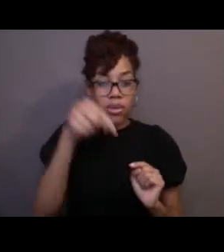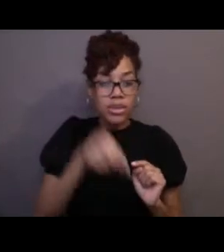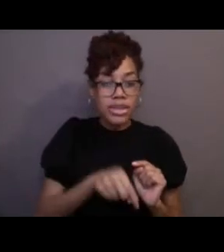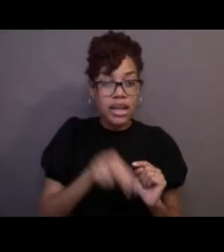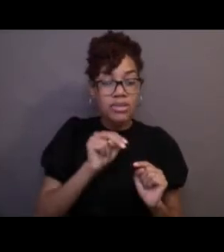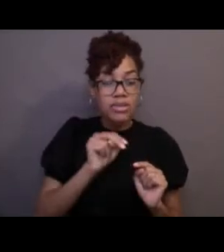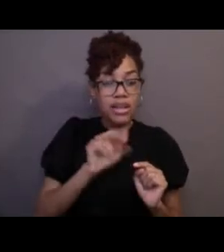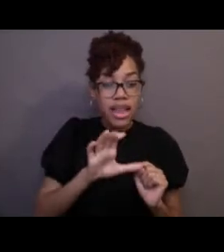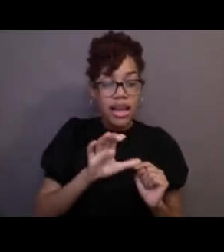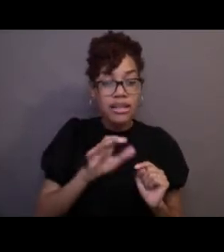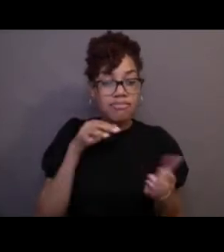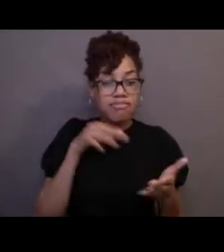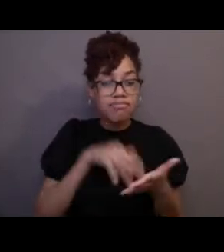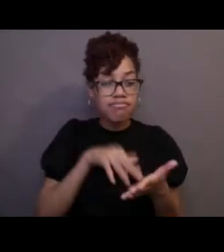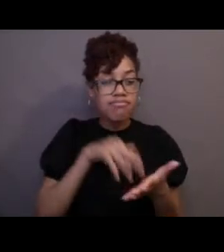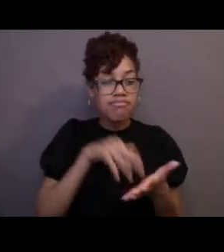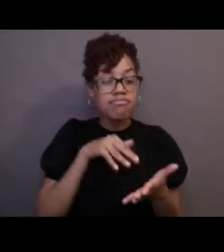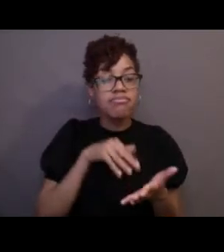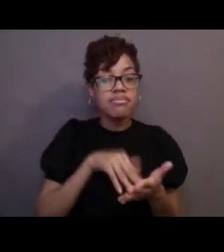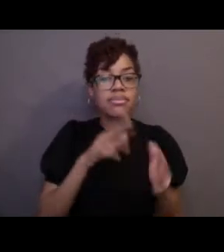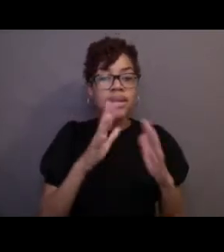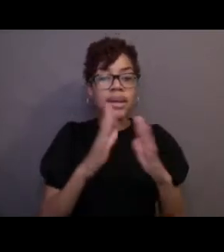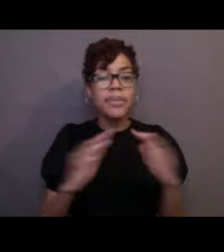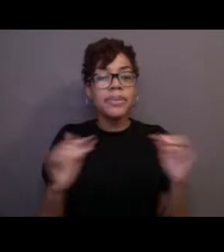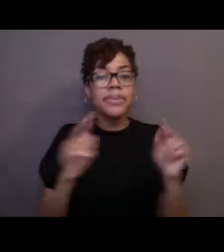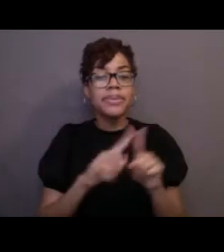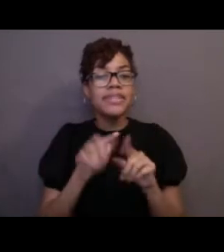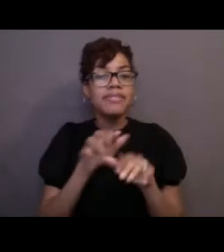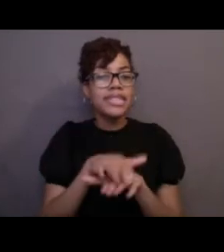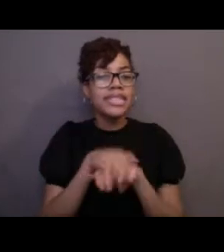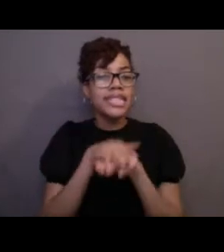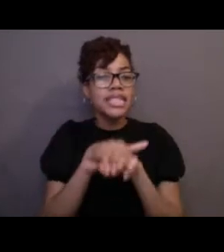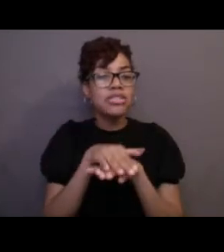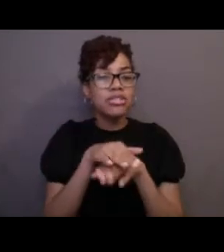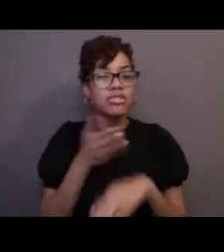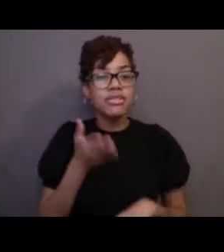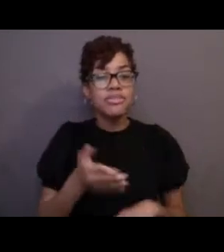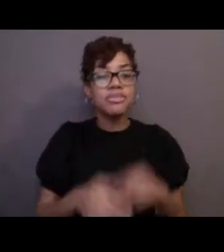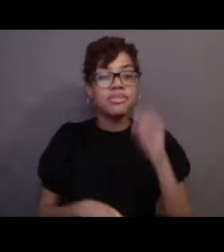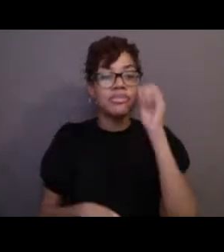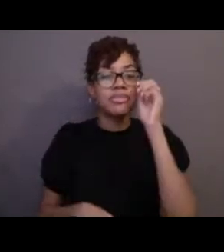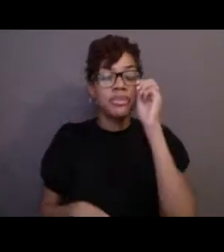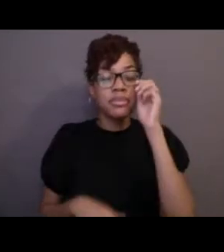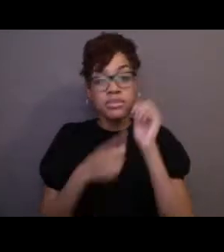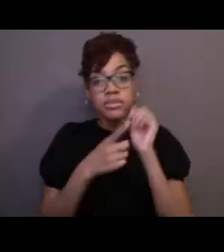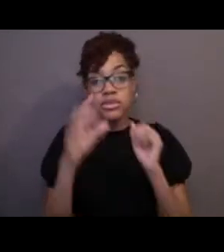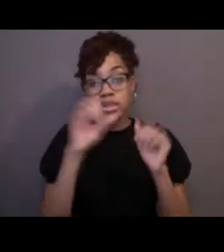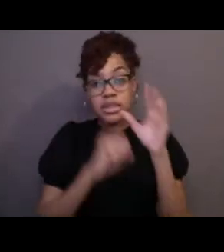And we see a variety of sea turtles within that area. Anybody have any guesses on some sea turtles?